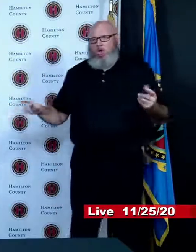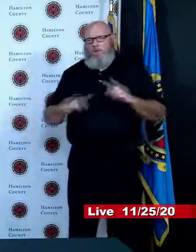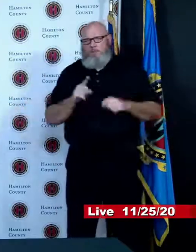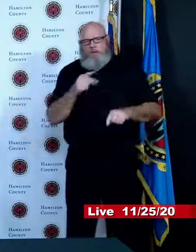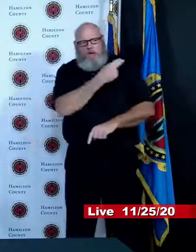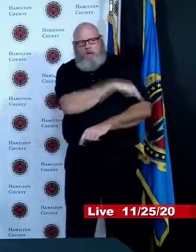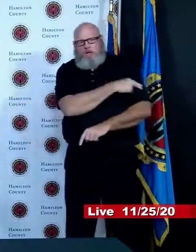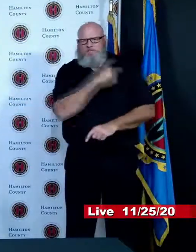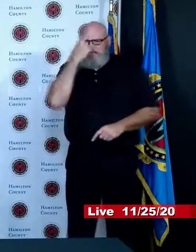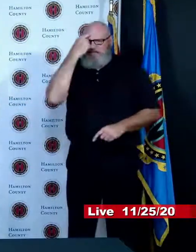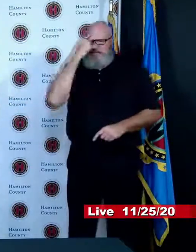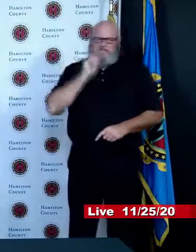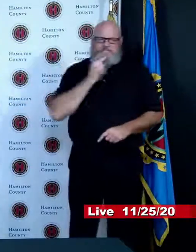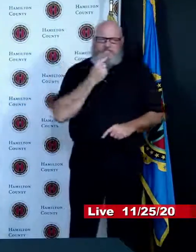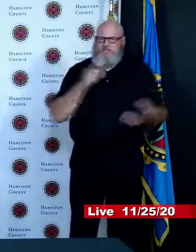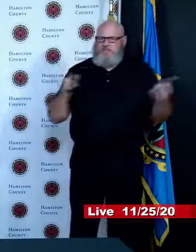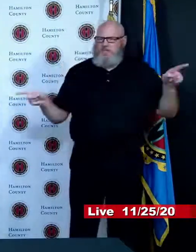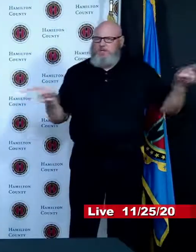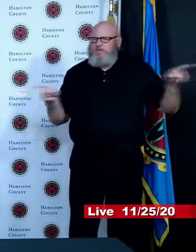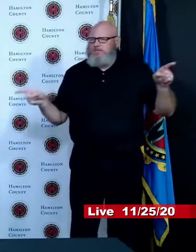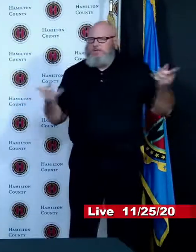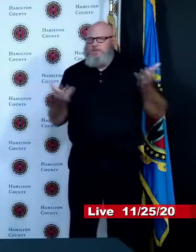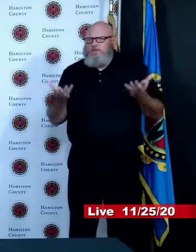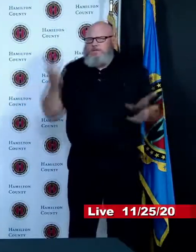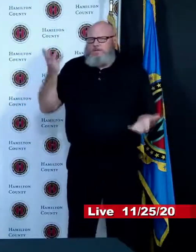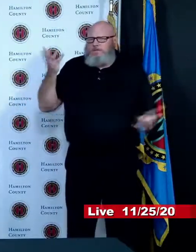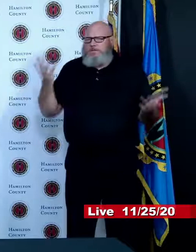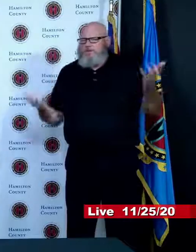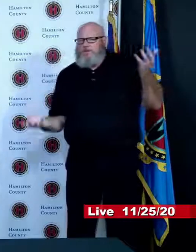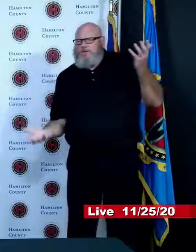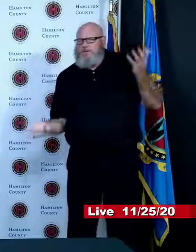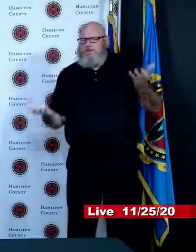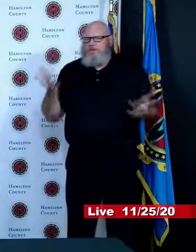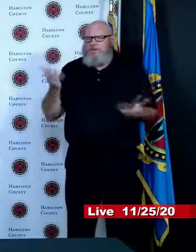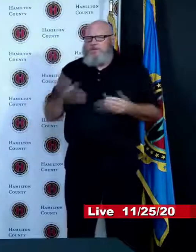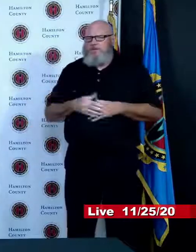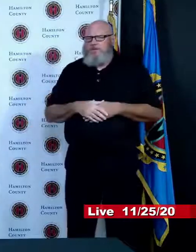of actions have you been seeing and also have you seen inaction being taken as well